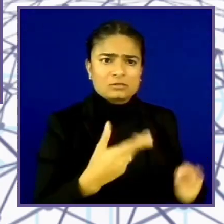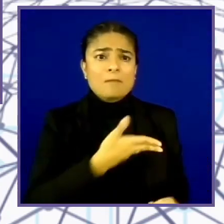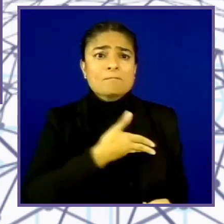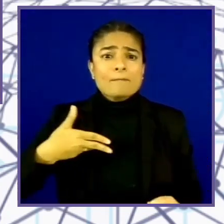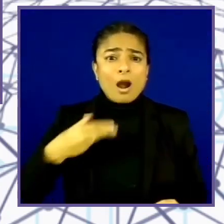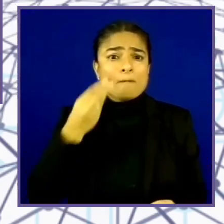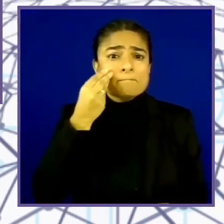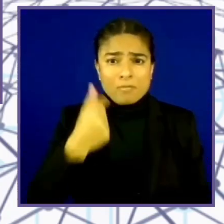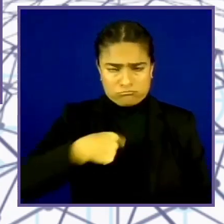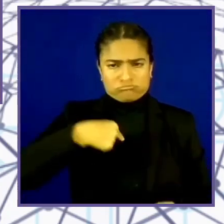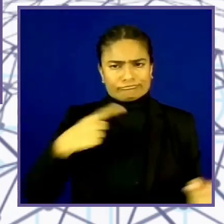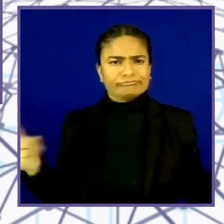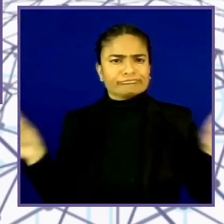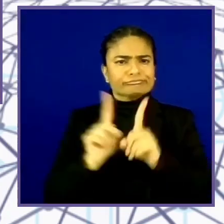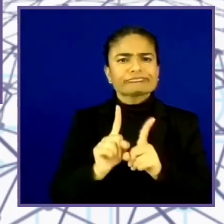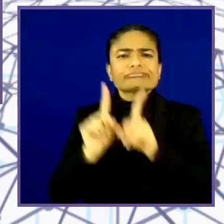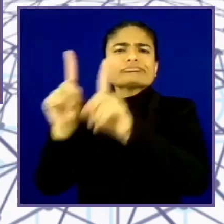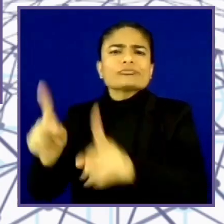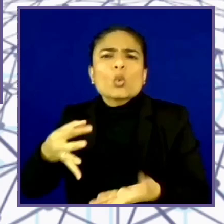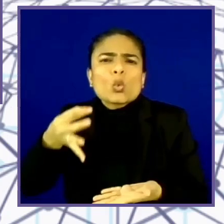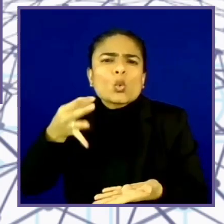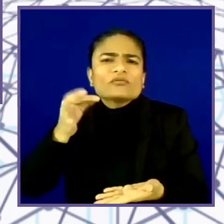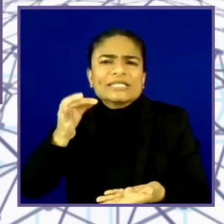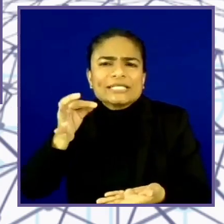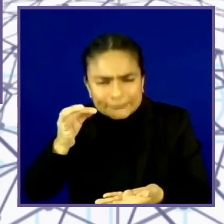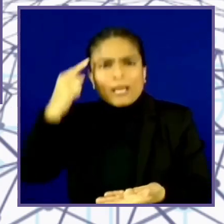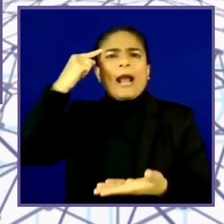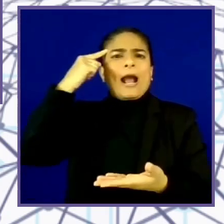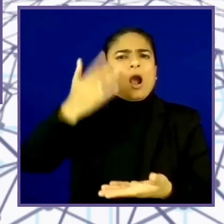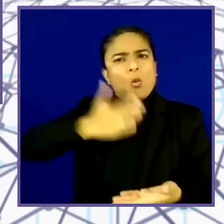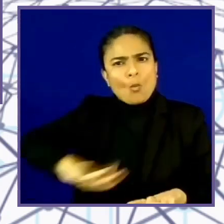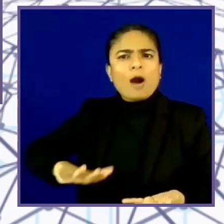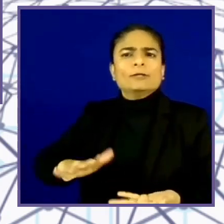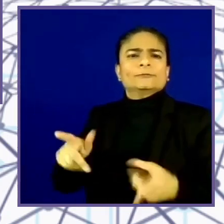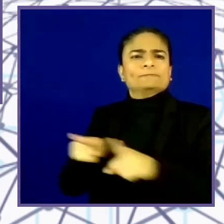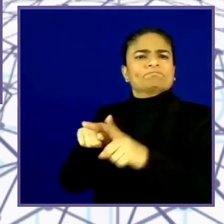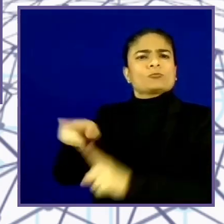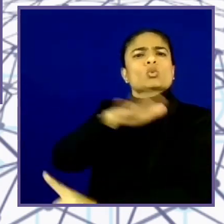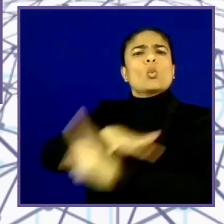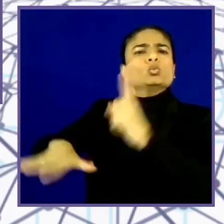reset and engagement. And one day, as we were driving home from a nice little coffee shop,